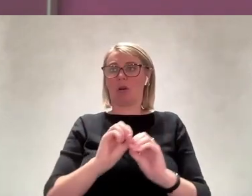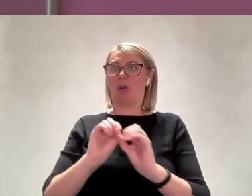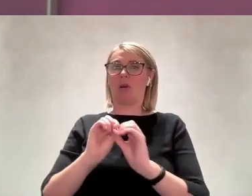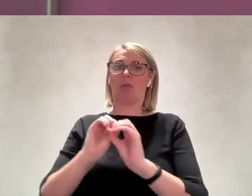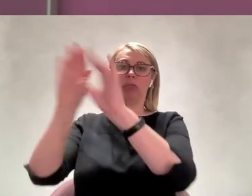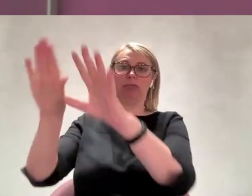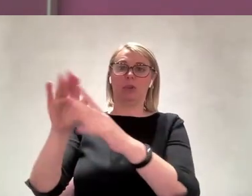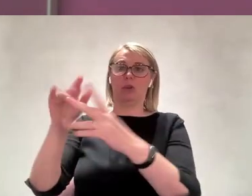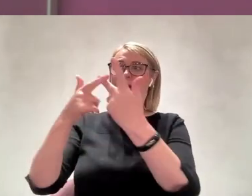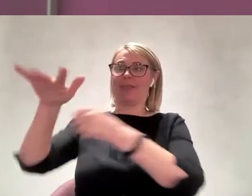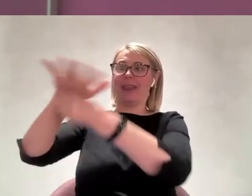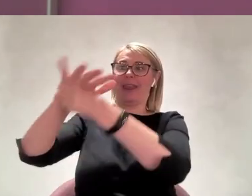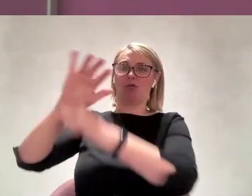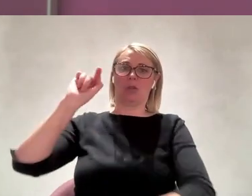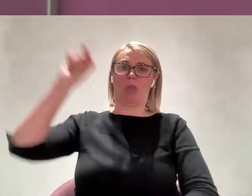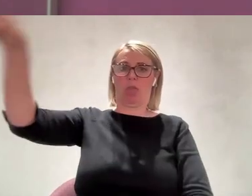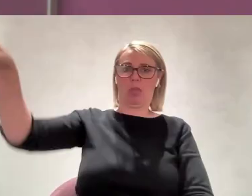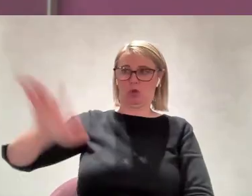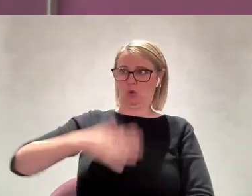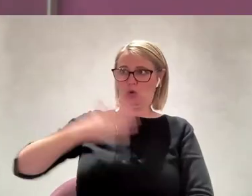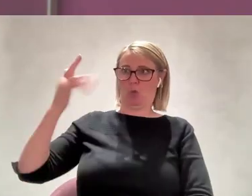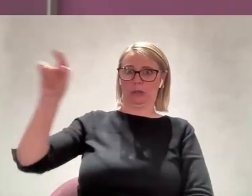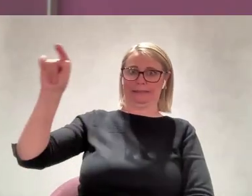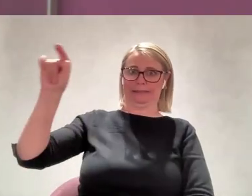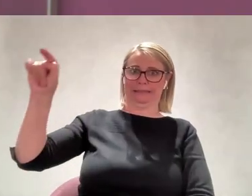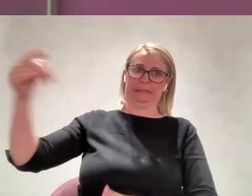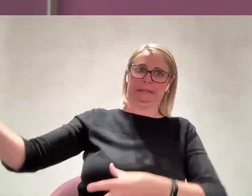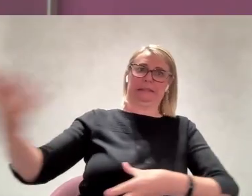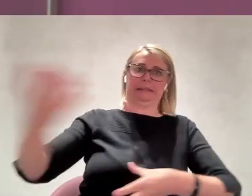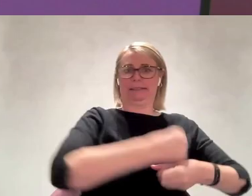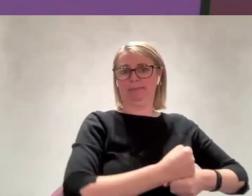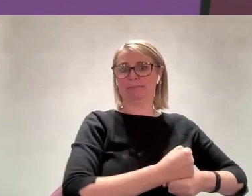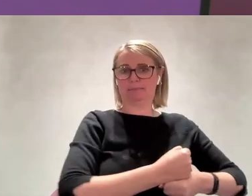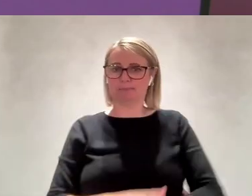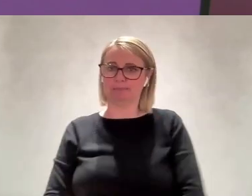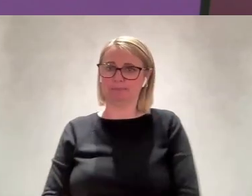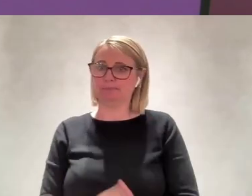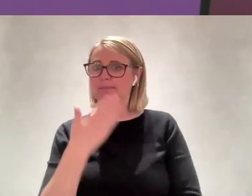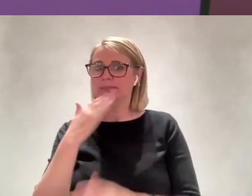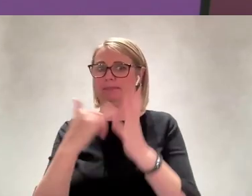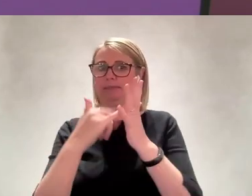outside of environments that you don't want it in? Thanks, Dave.